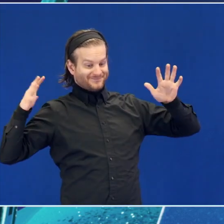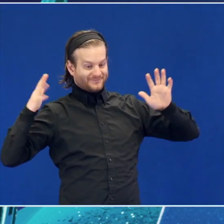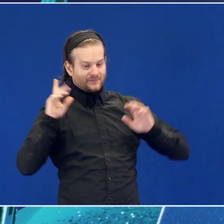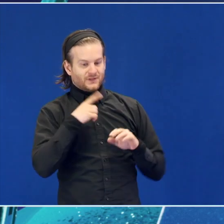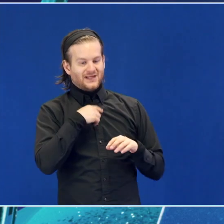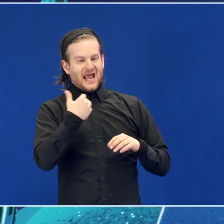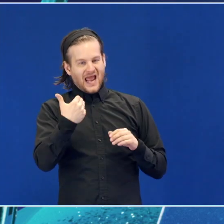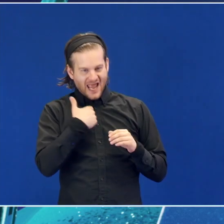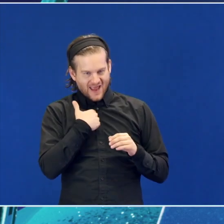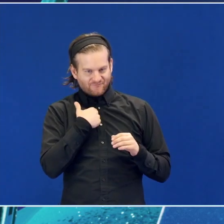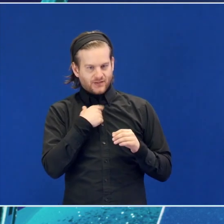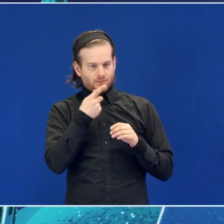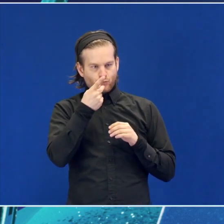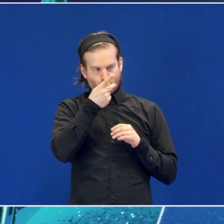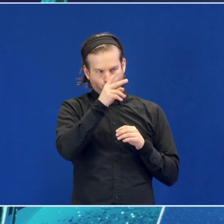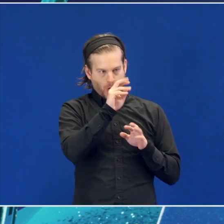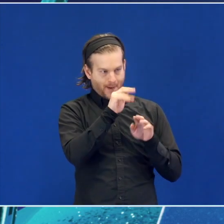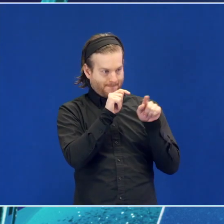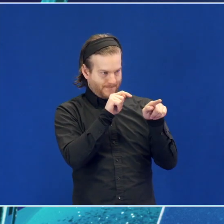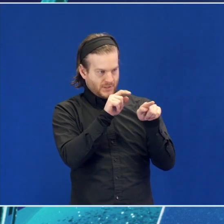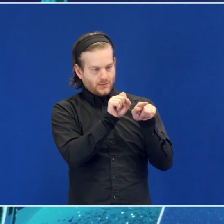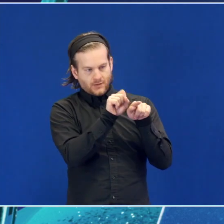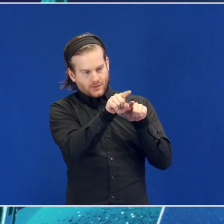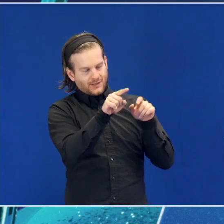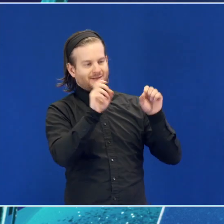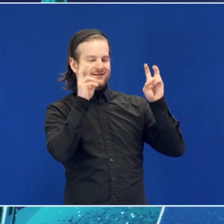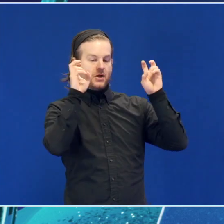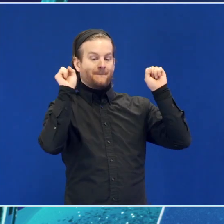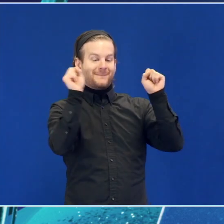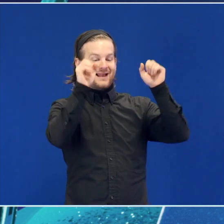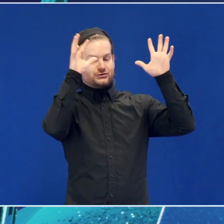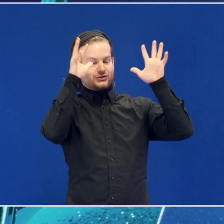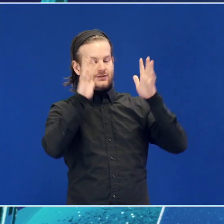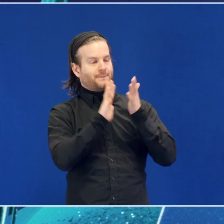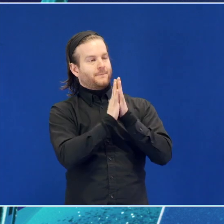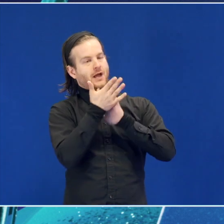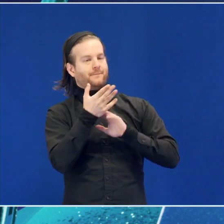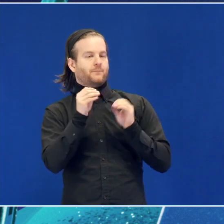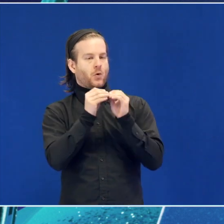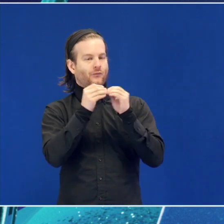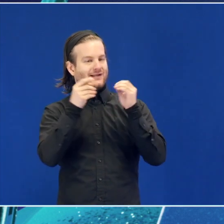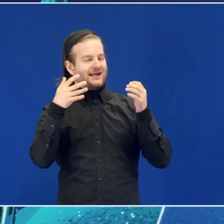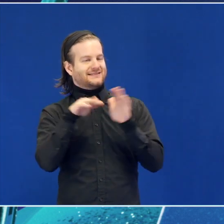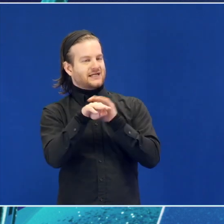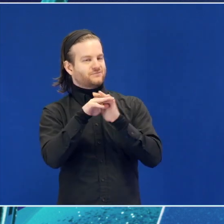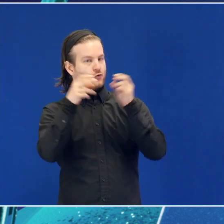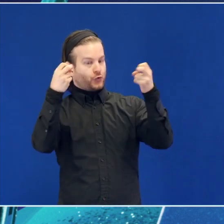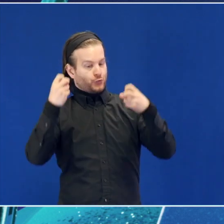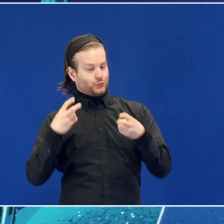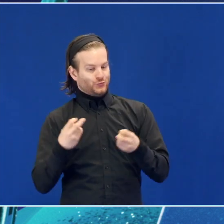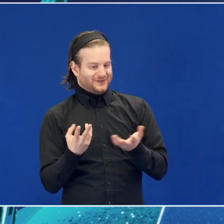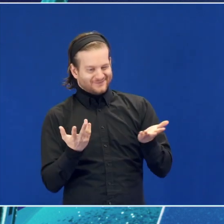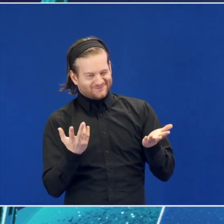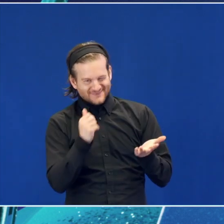like the AI code output more accessible. And I think it's not as simple as just saying like, "Oh,